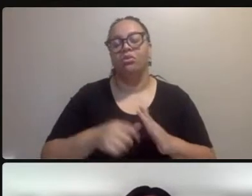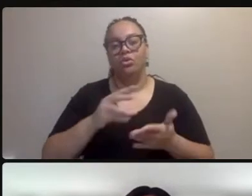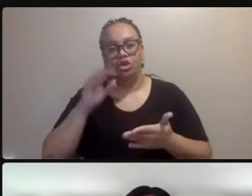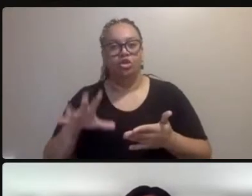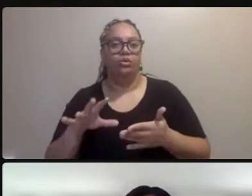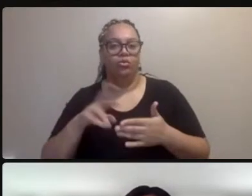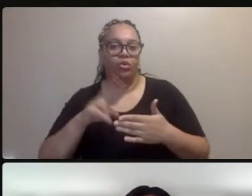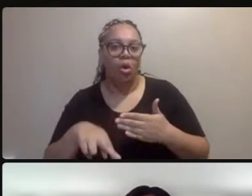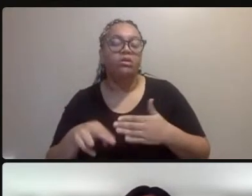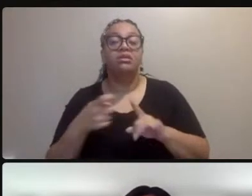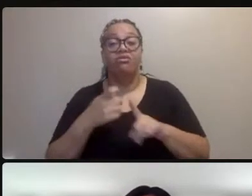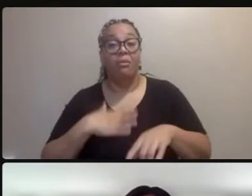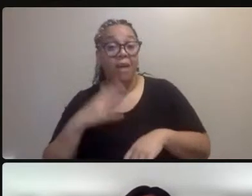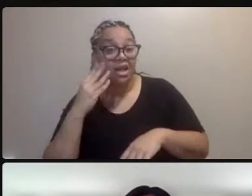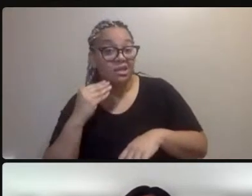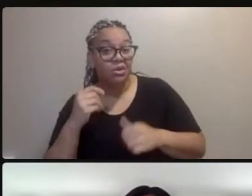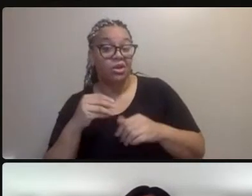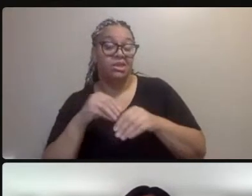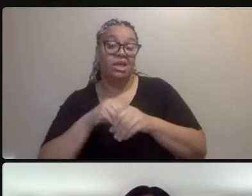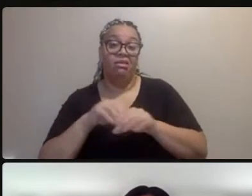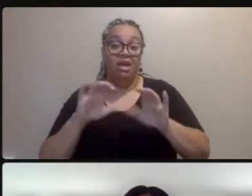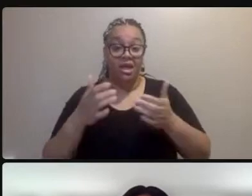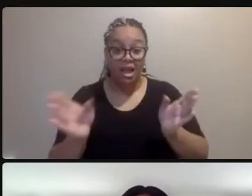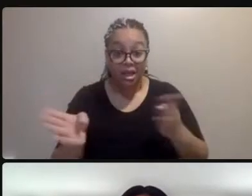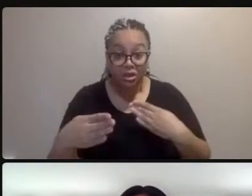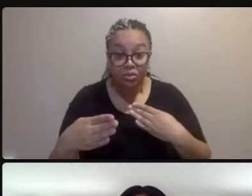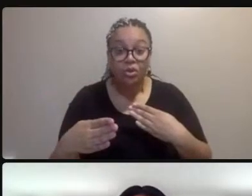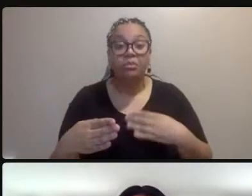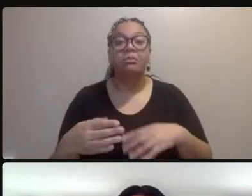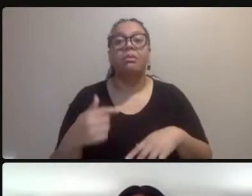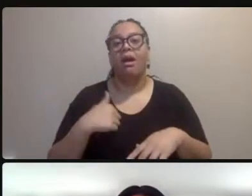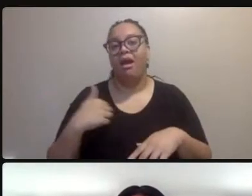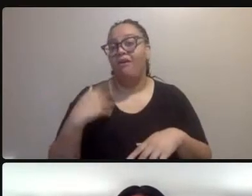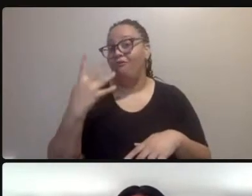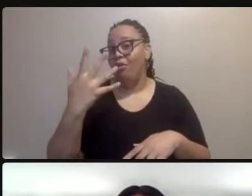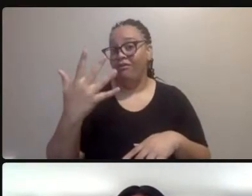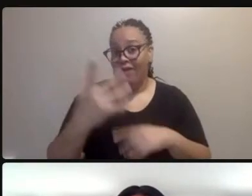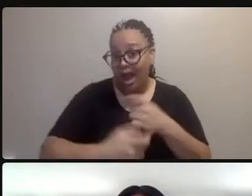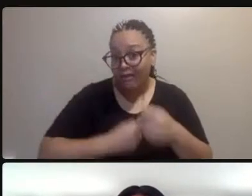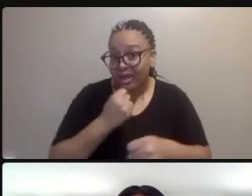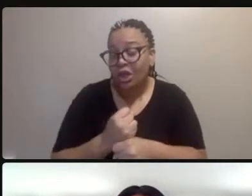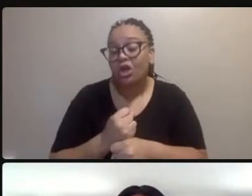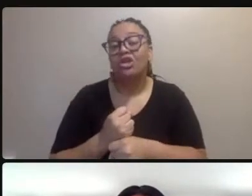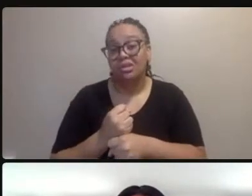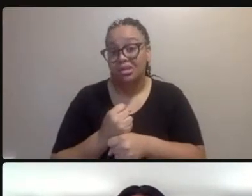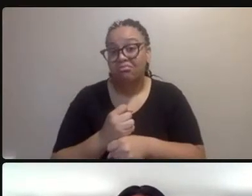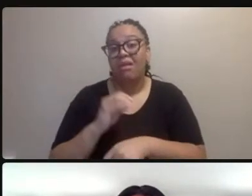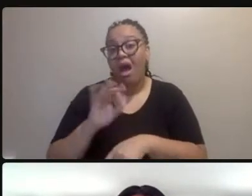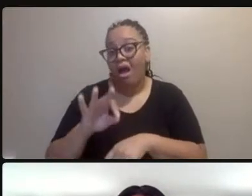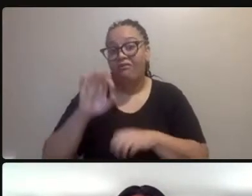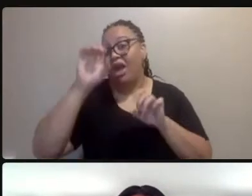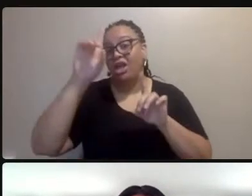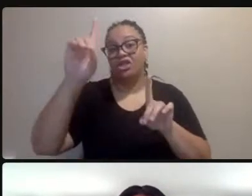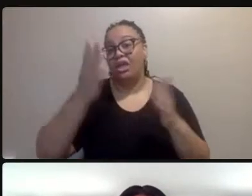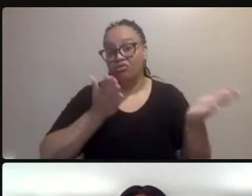MAKE DECISIONS THAT WOULD